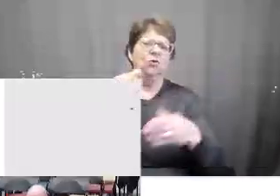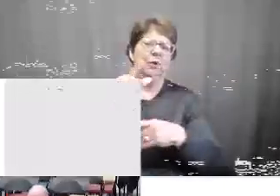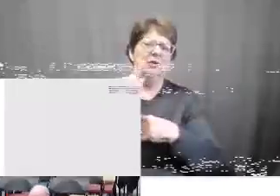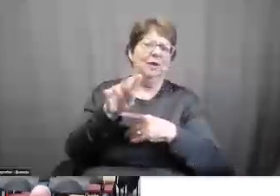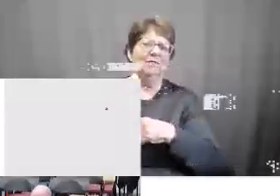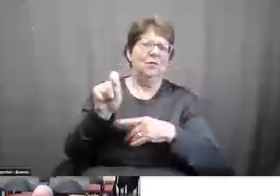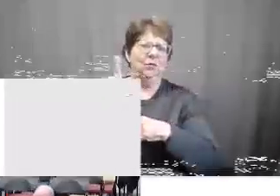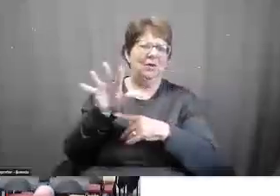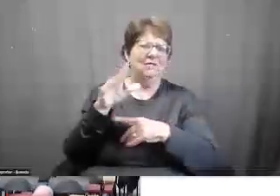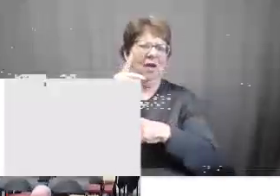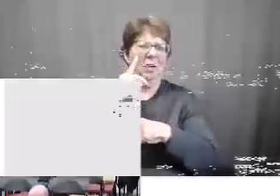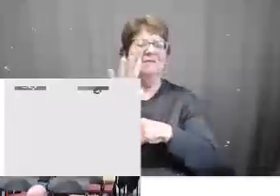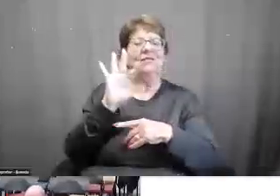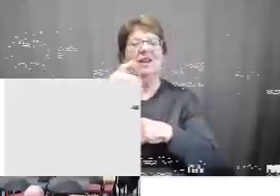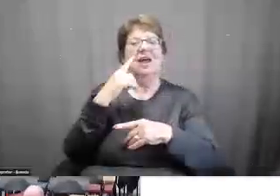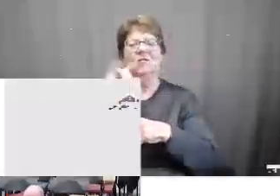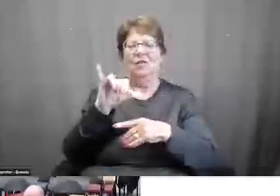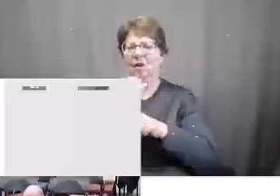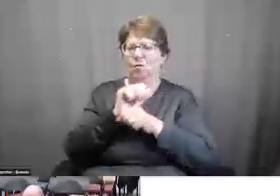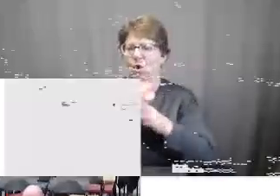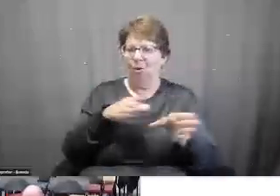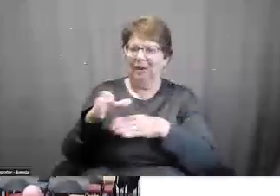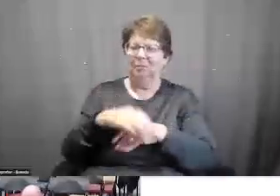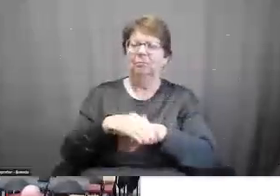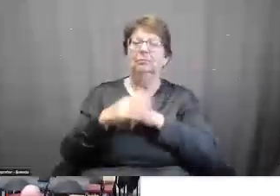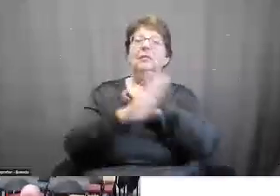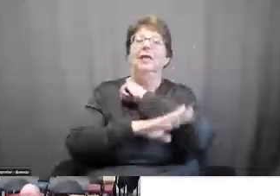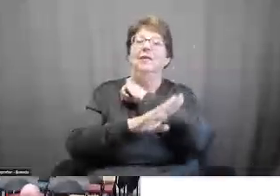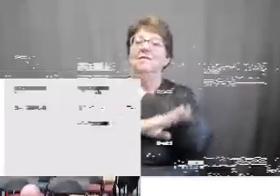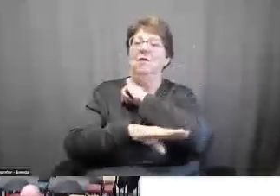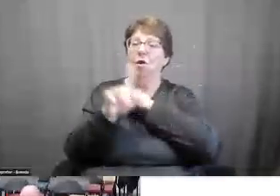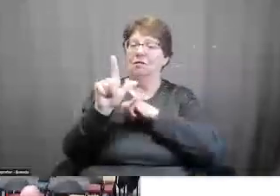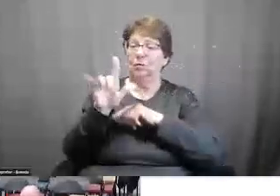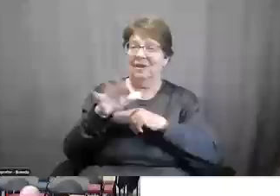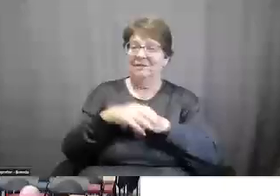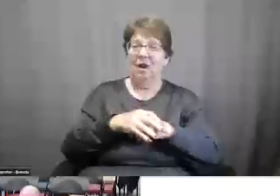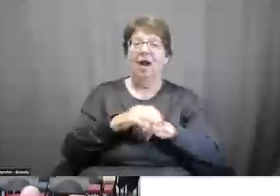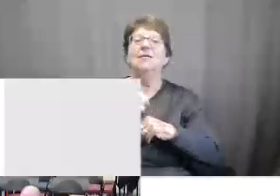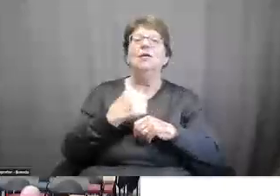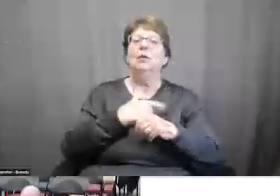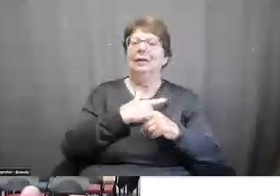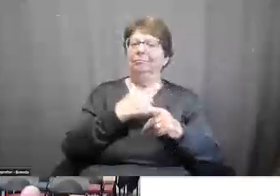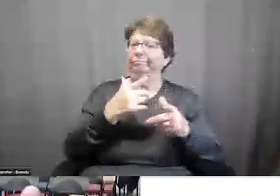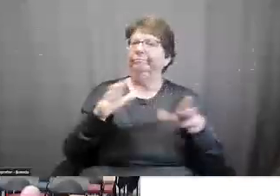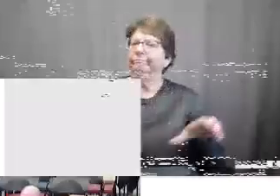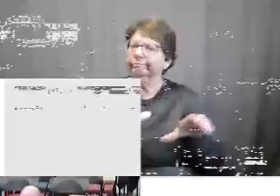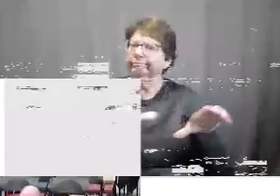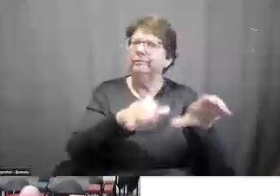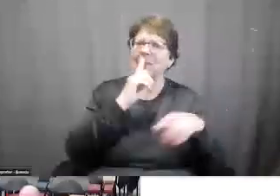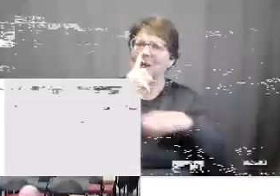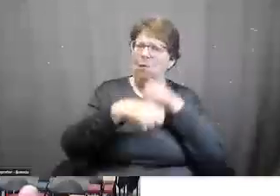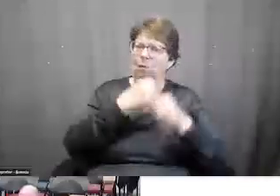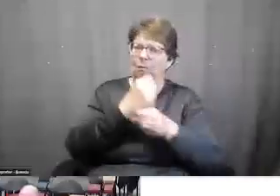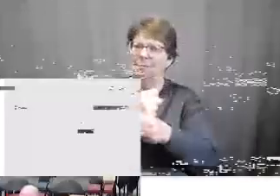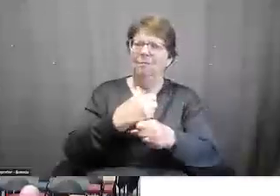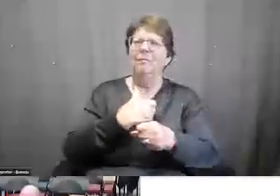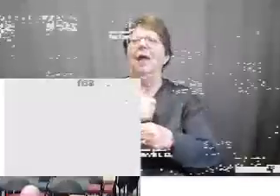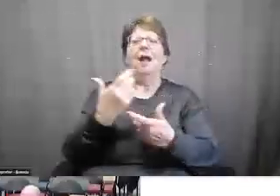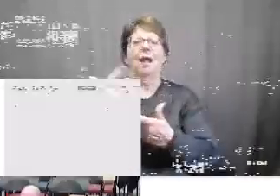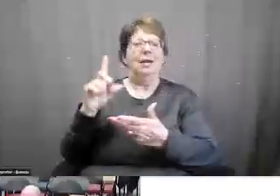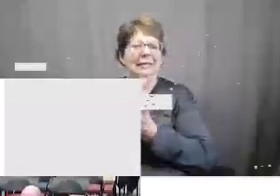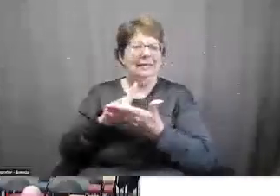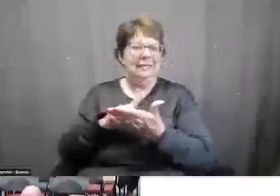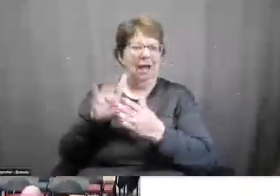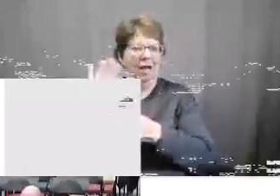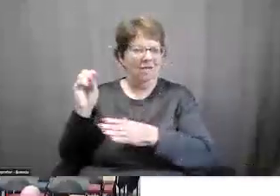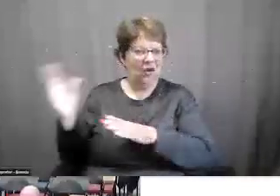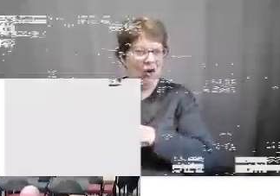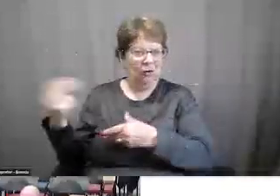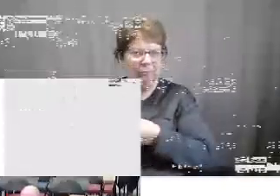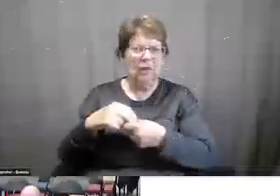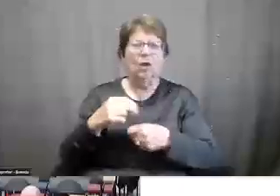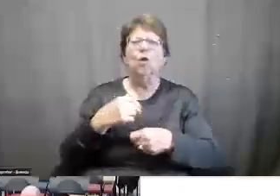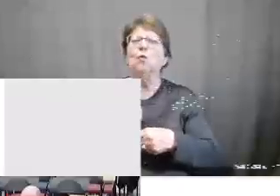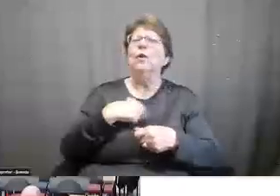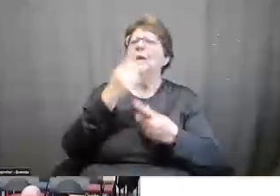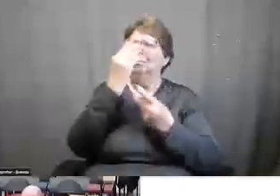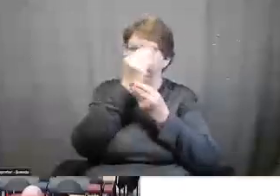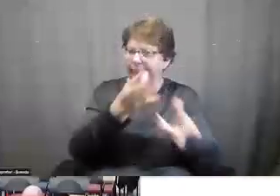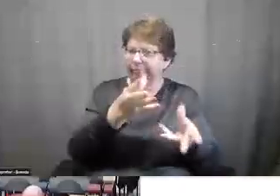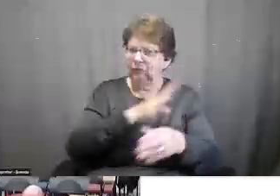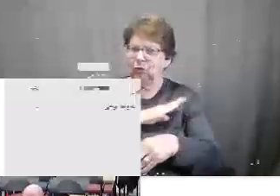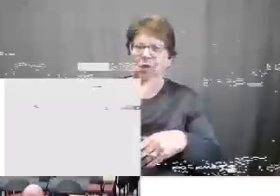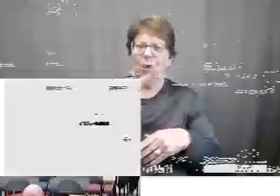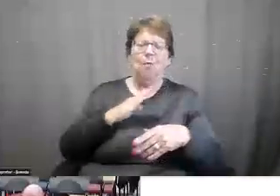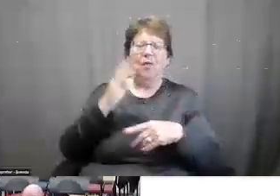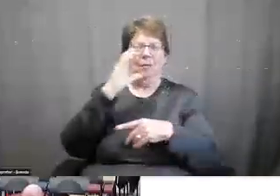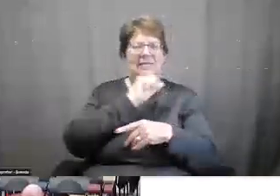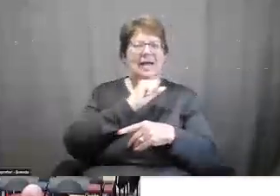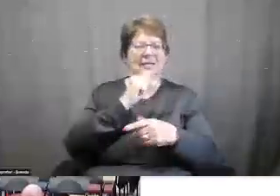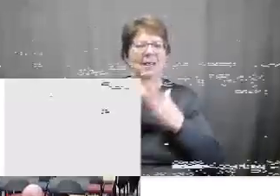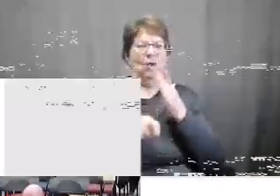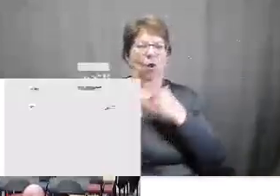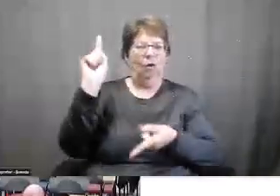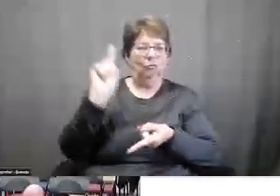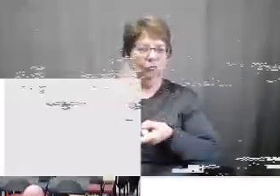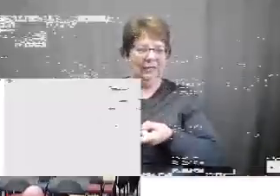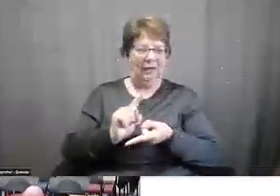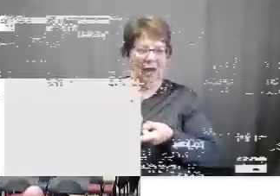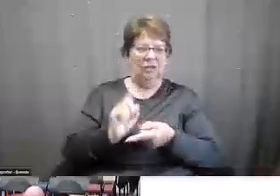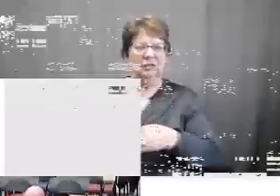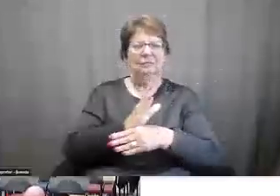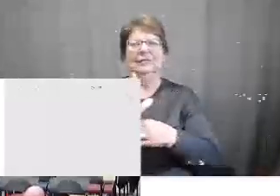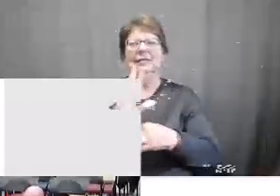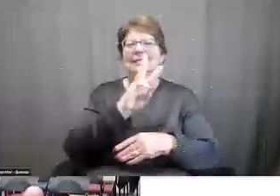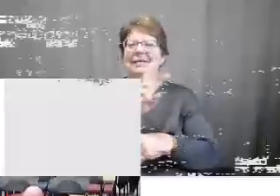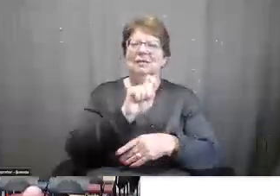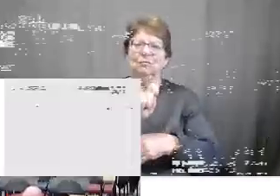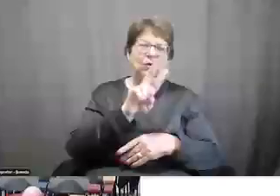Boardroom: In the fall of 25, after having pursued cost-saving ideas for about a year, and having the benefit of a design firm on board, we provided a progress report to the board that included an estimated cost reduction in the range of $6.2 to $6.5 billion.